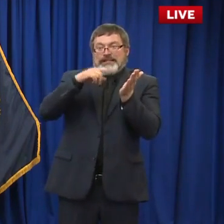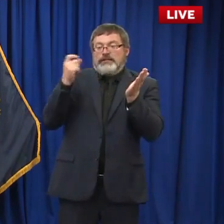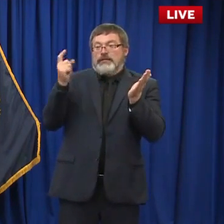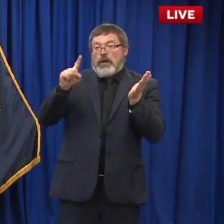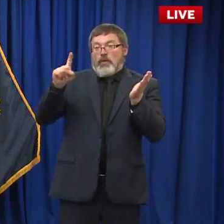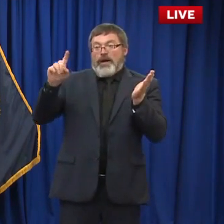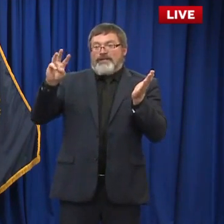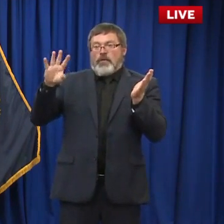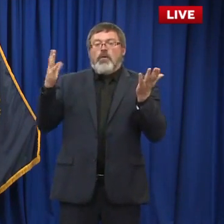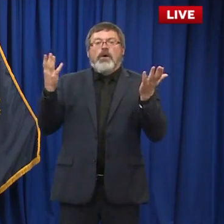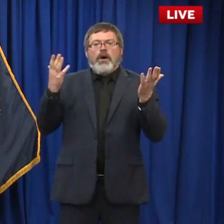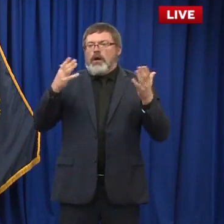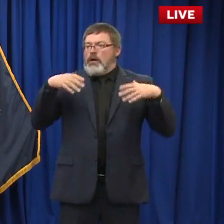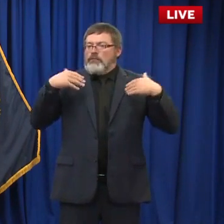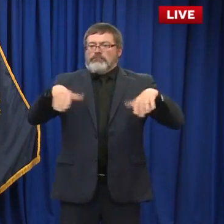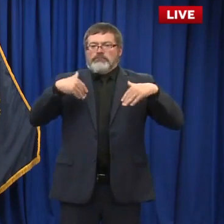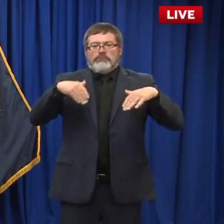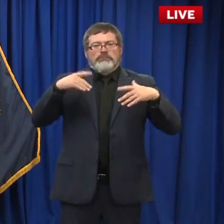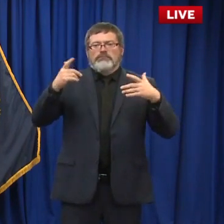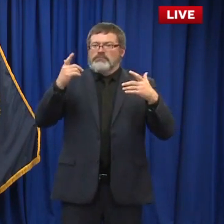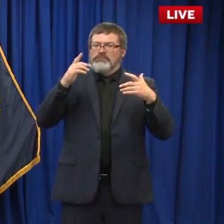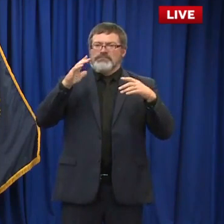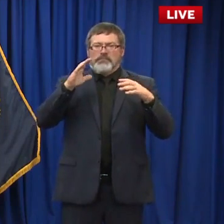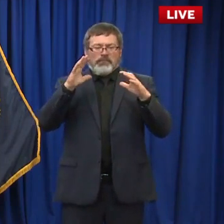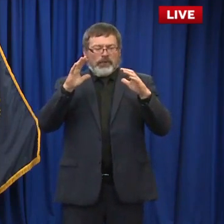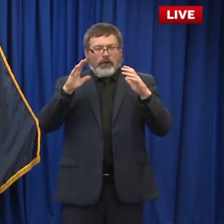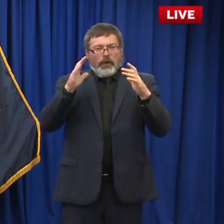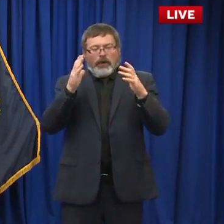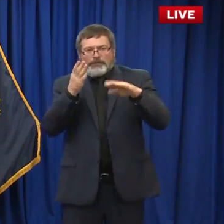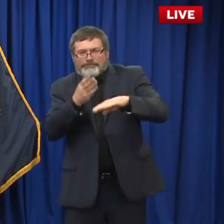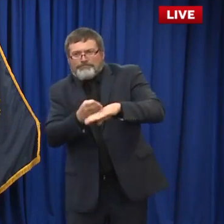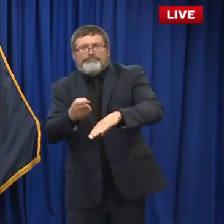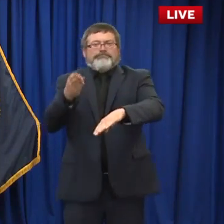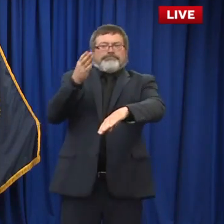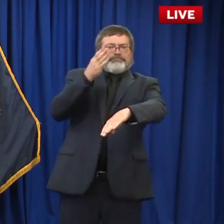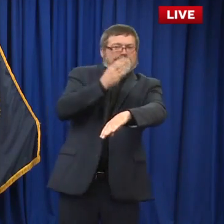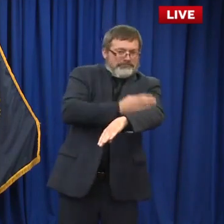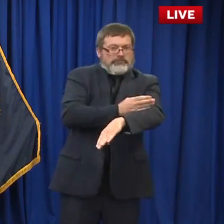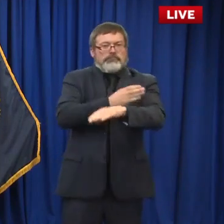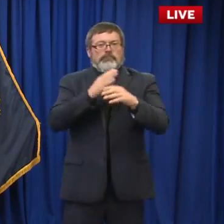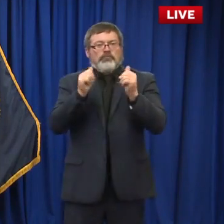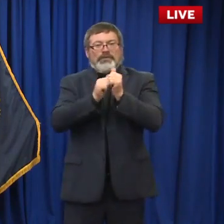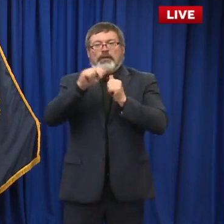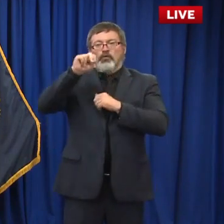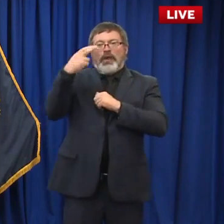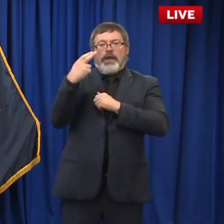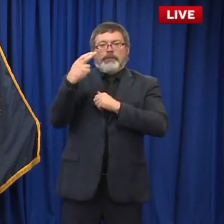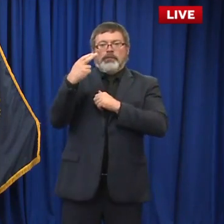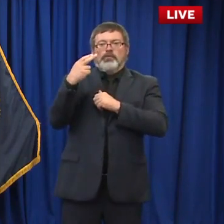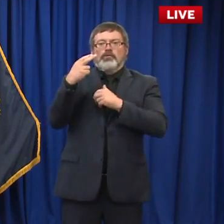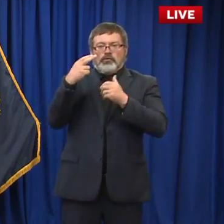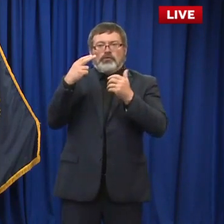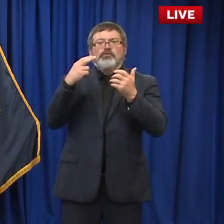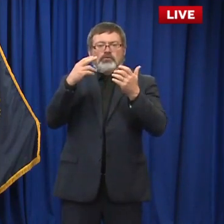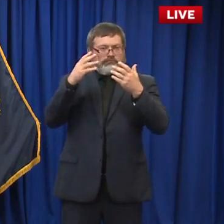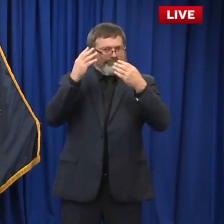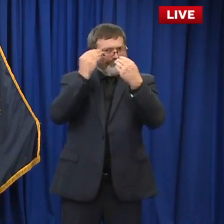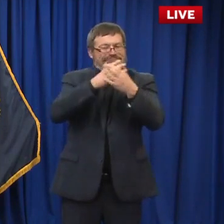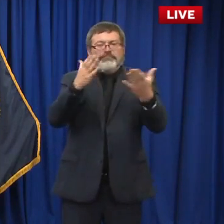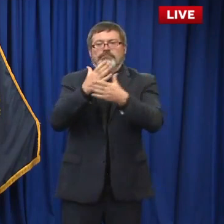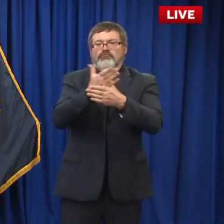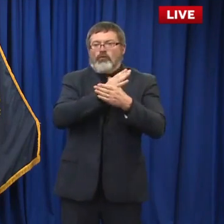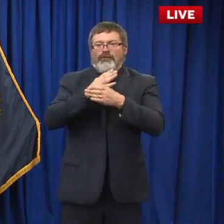ABLE TO SIGN THIS INTO LAW, AS SHE PUT IT EARLIER TODAY, LITTLE OLD NEW HAMPSHIRE DOING WHAT A LOT OF THE BIG STATES HAVE NEVER BEEN ABLE TO ACCOMPLISH.